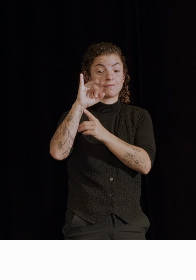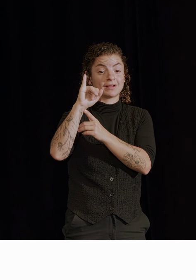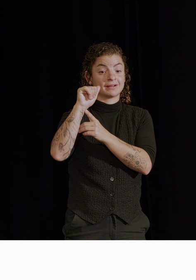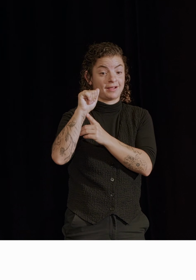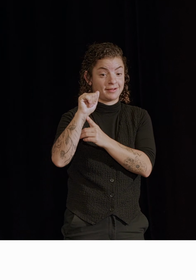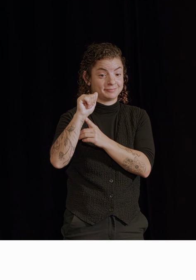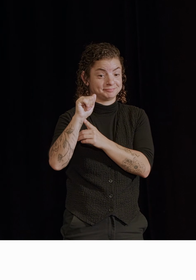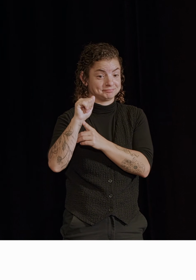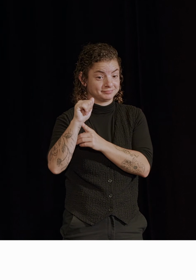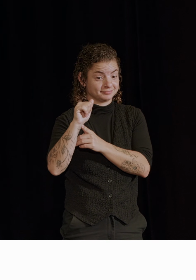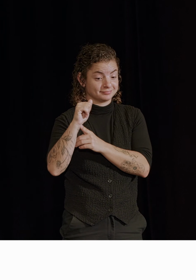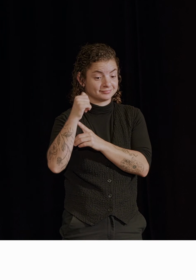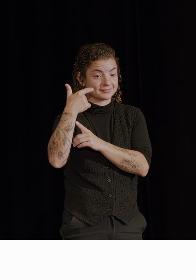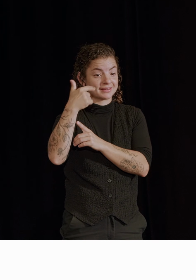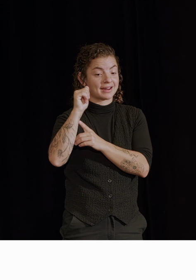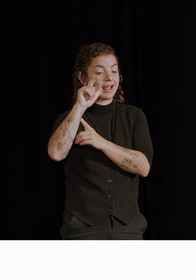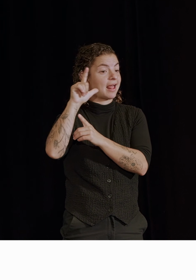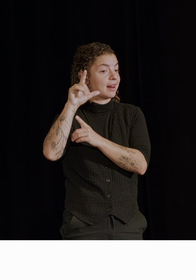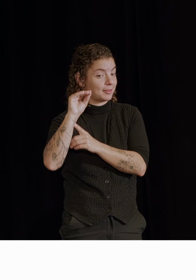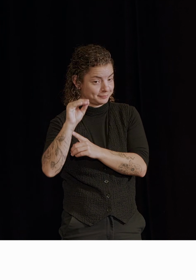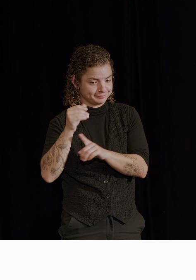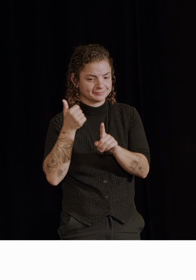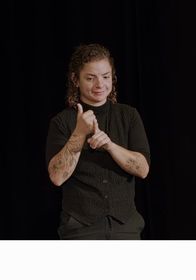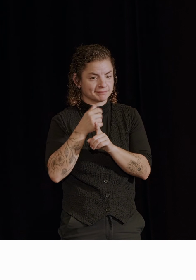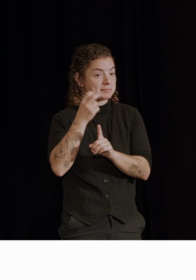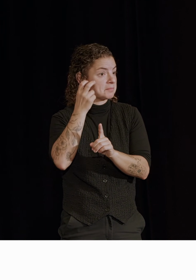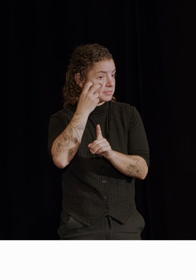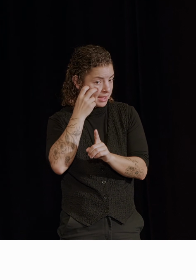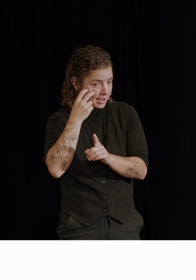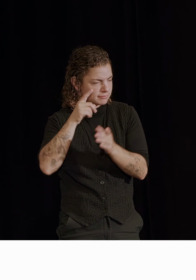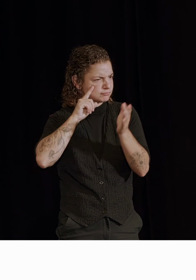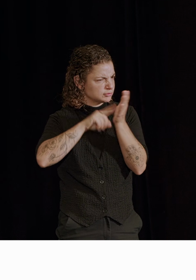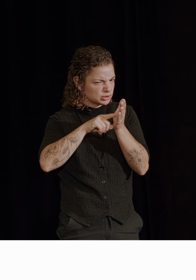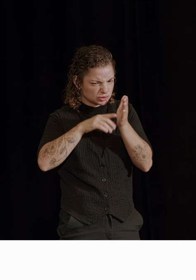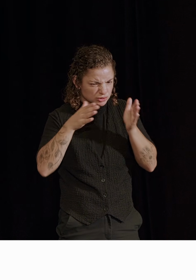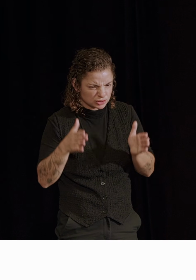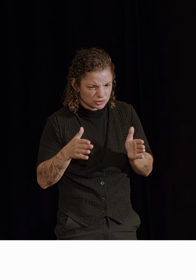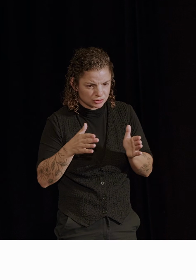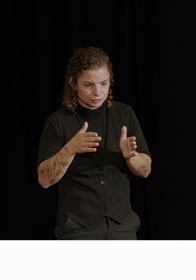office. She's blind. She has a really wonderful guide dog that she just got